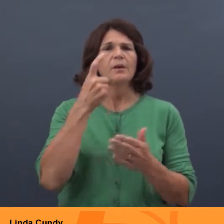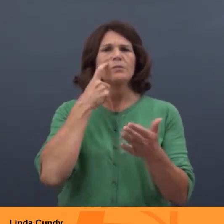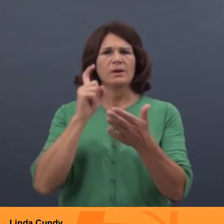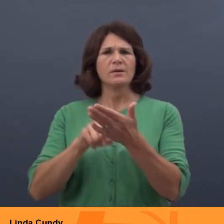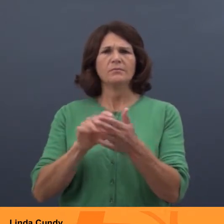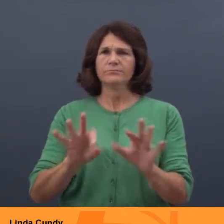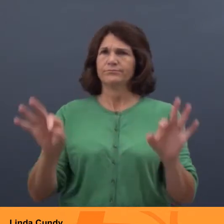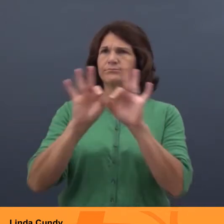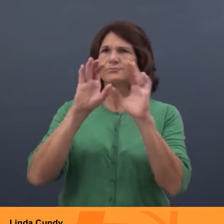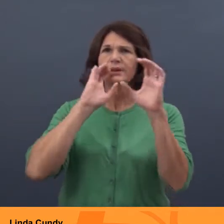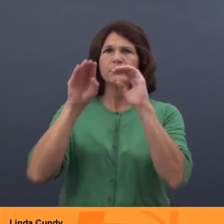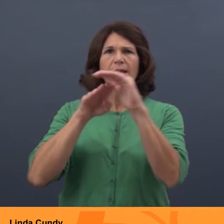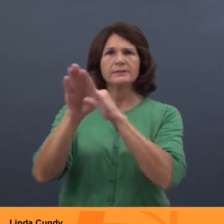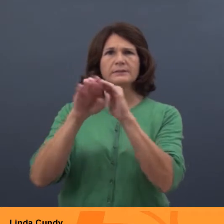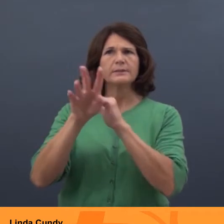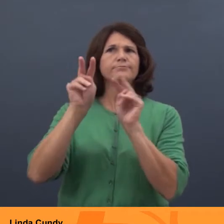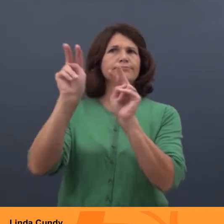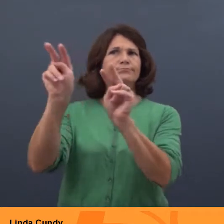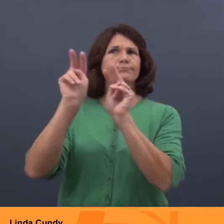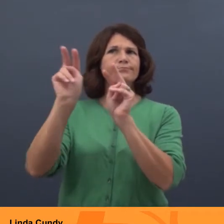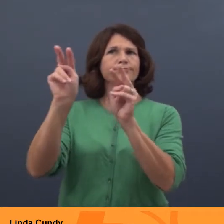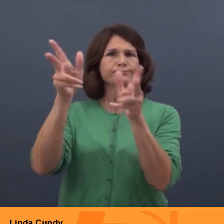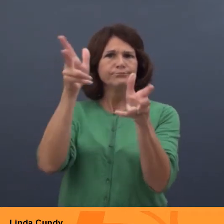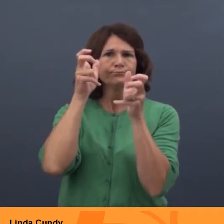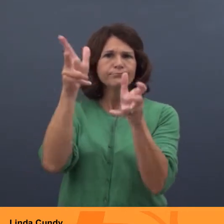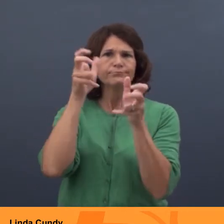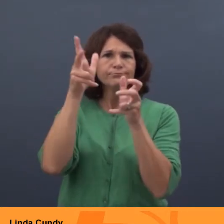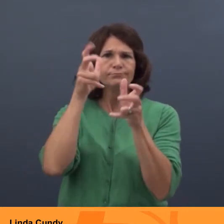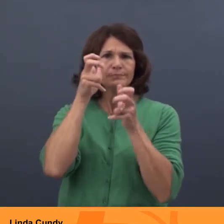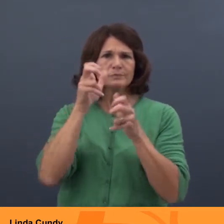they can recognize the importance of communication access;